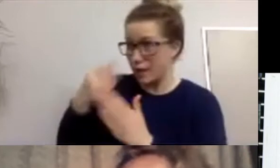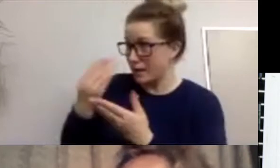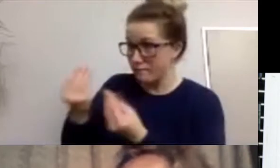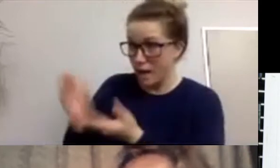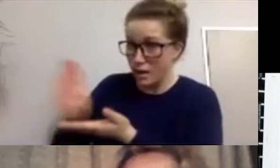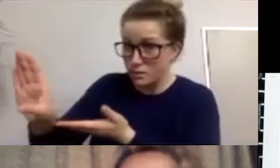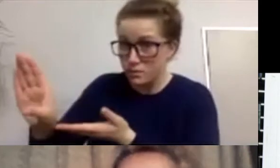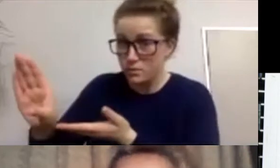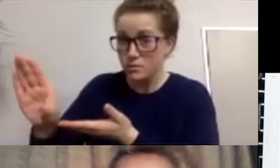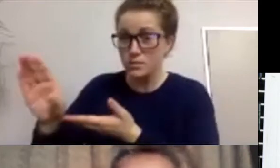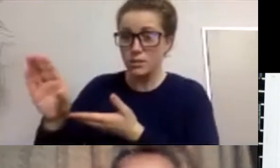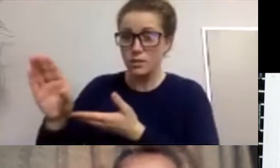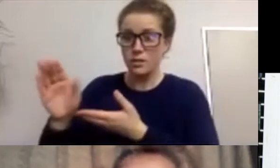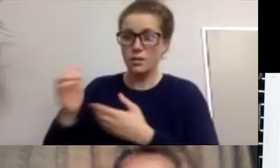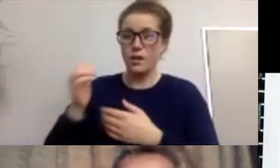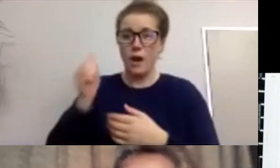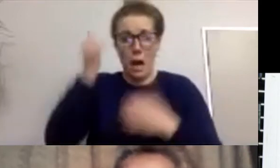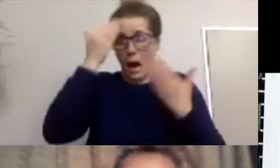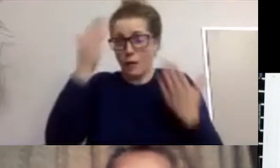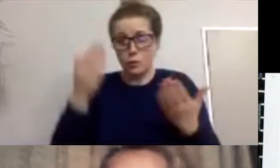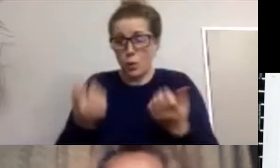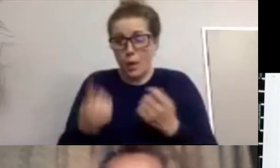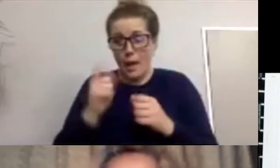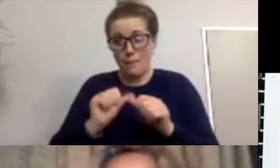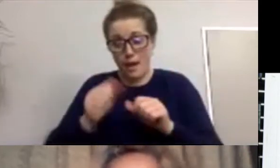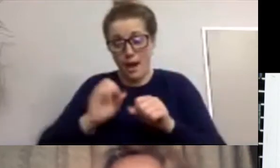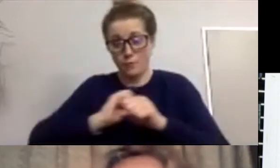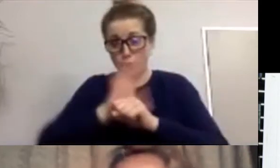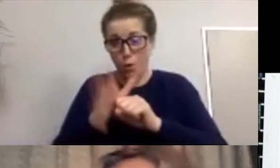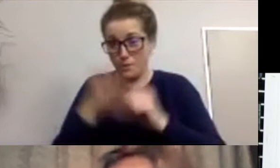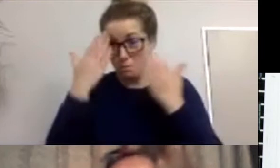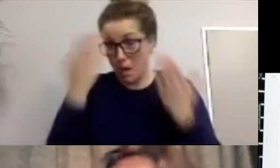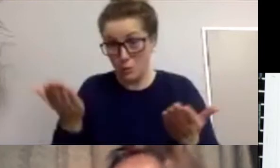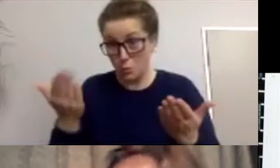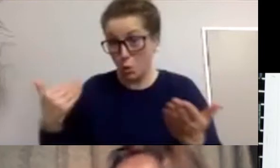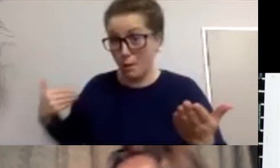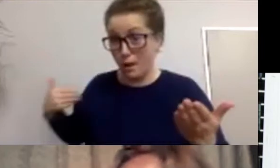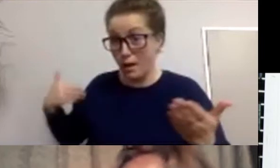I don't know what's going to happen after the COVID, but it was like that until now